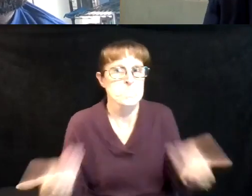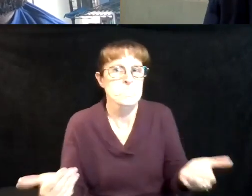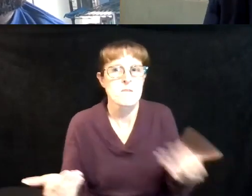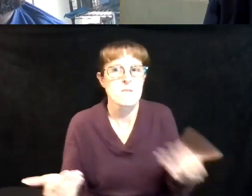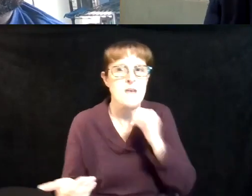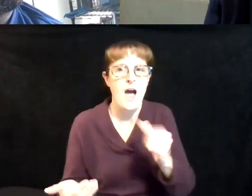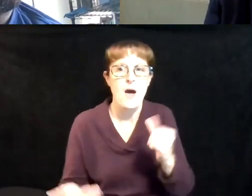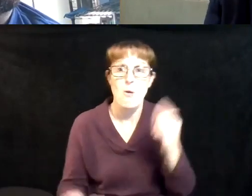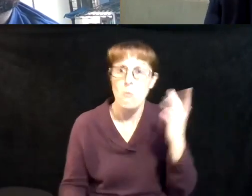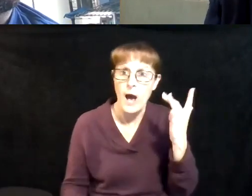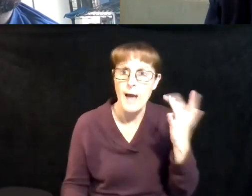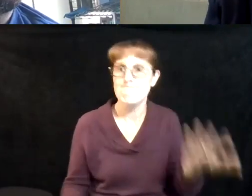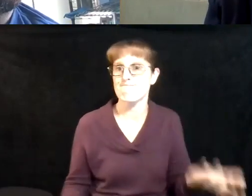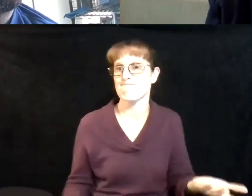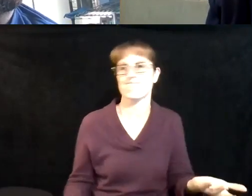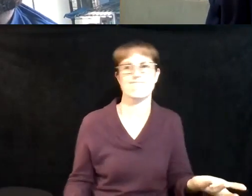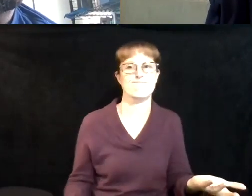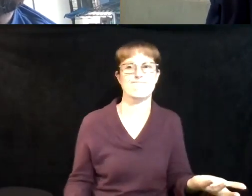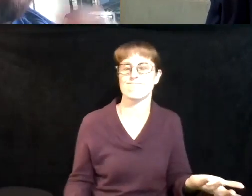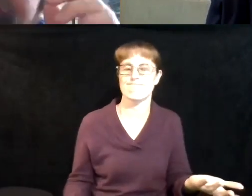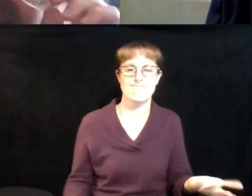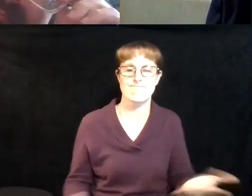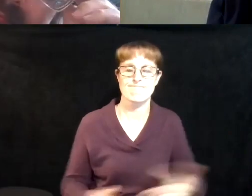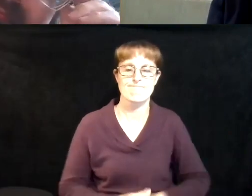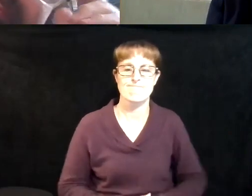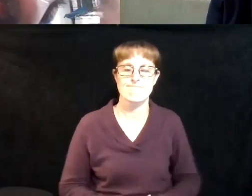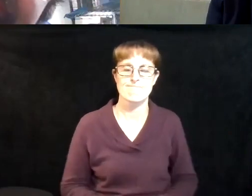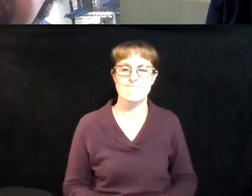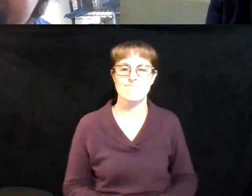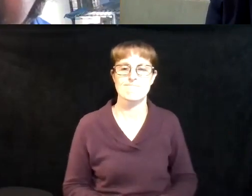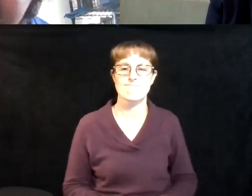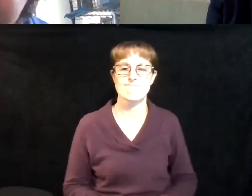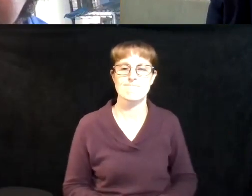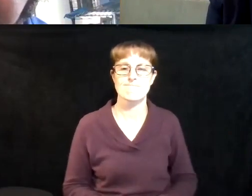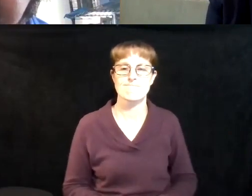there hasn't been a call for people that have been supportive